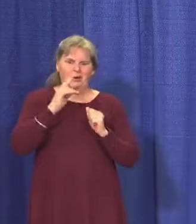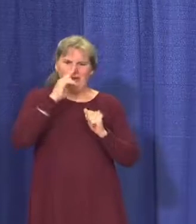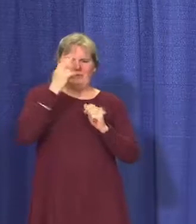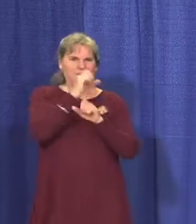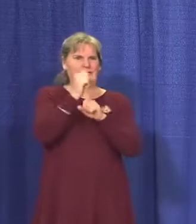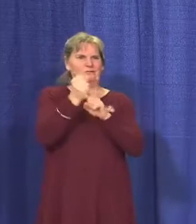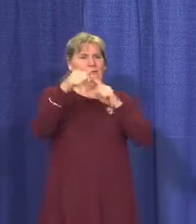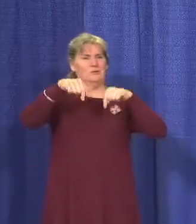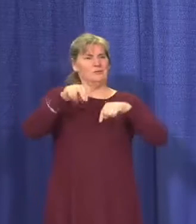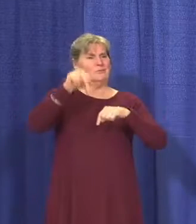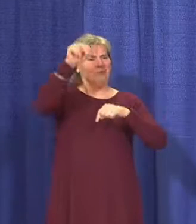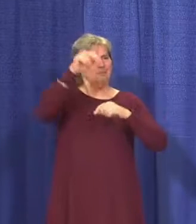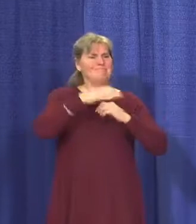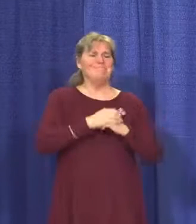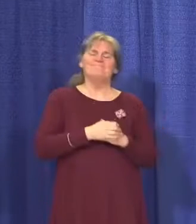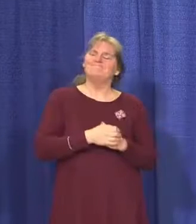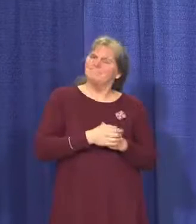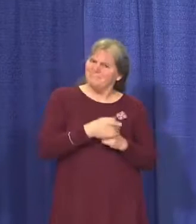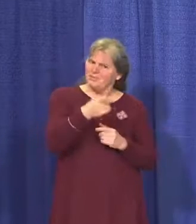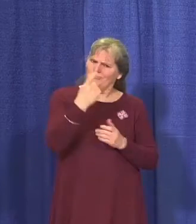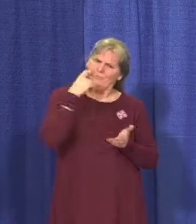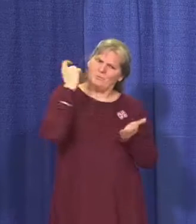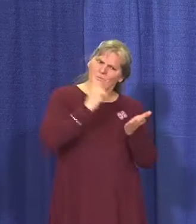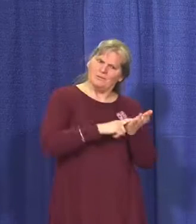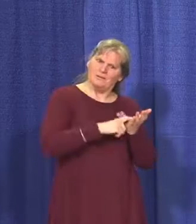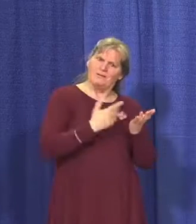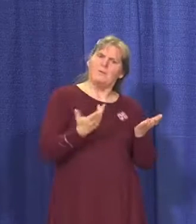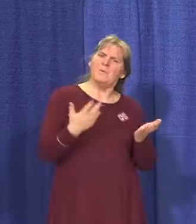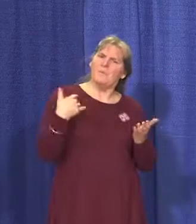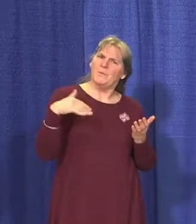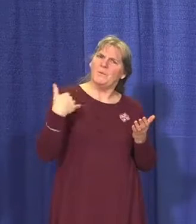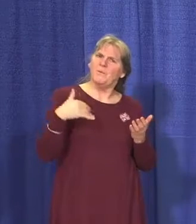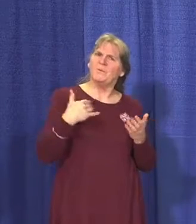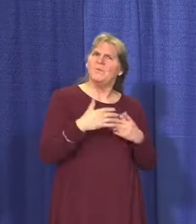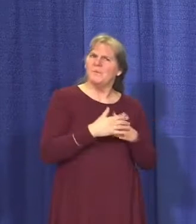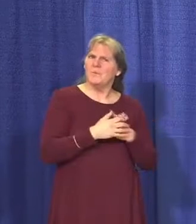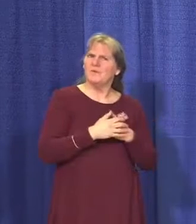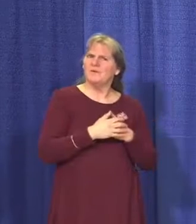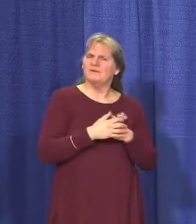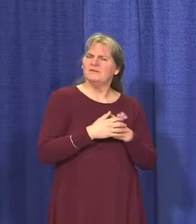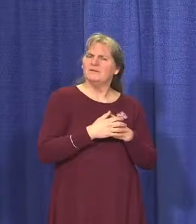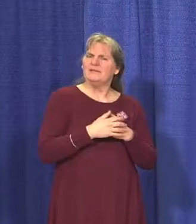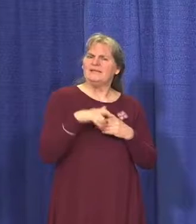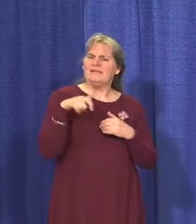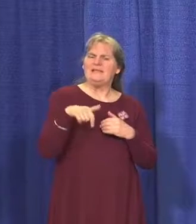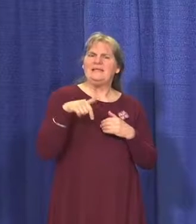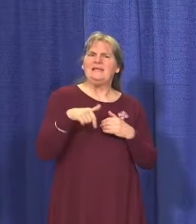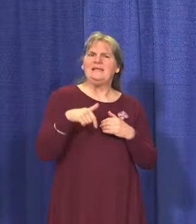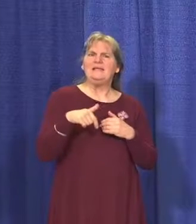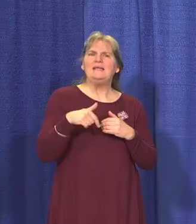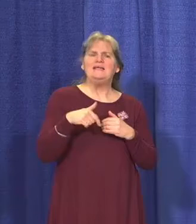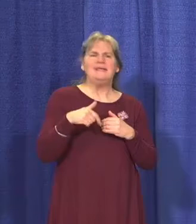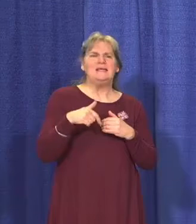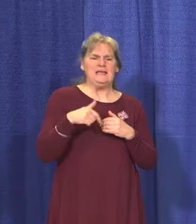circumstances. I think realizing the significance of our unique --